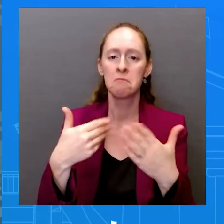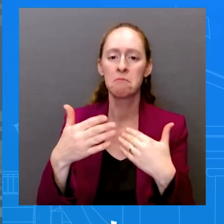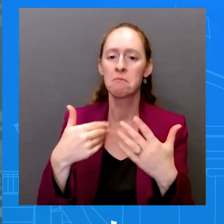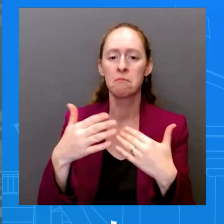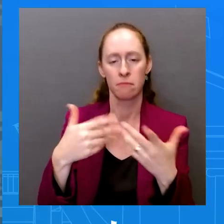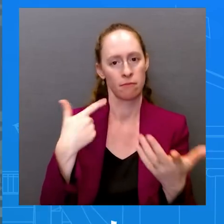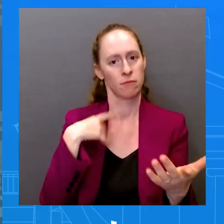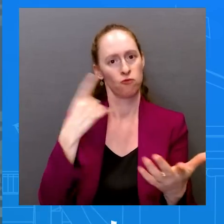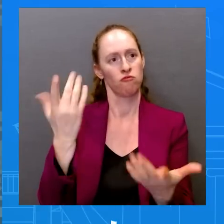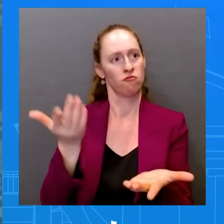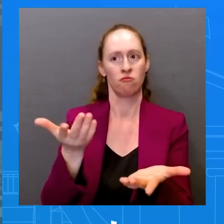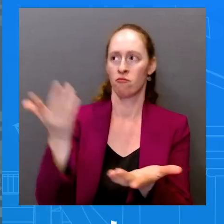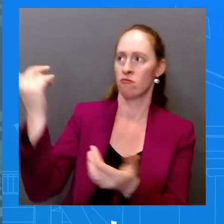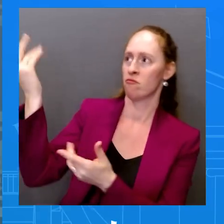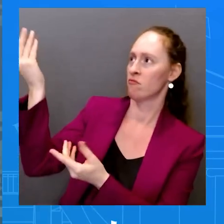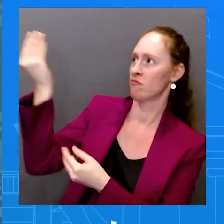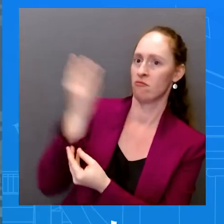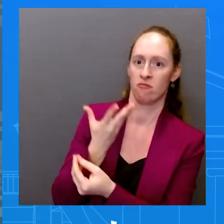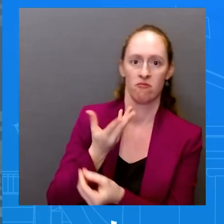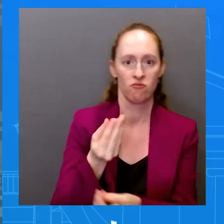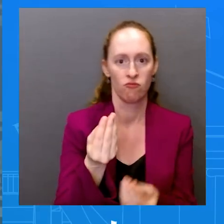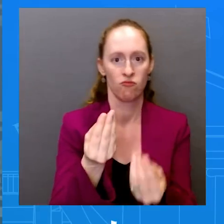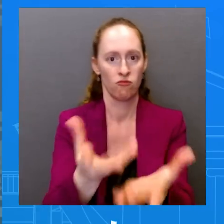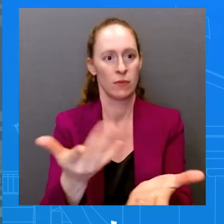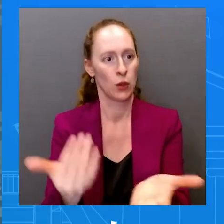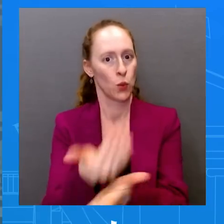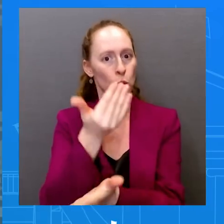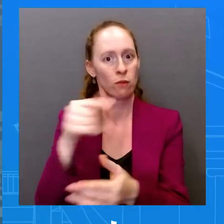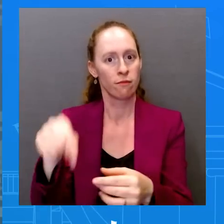We haven't seen a new vaccine since December of 2020.